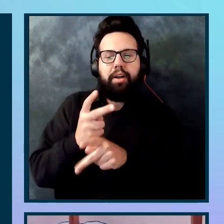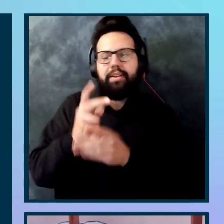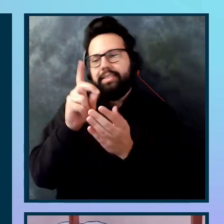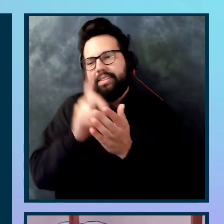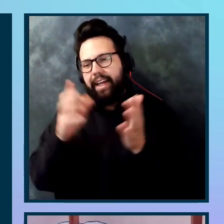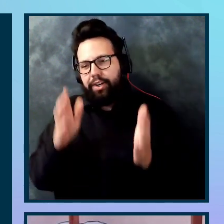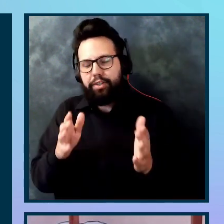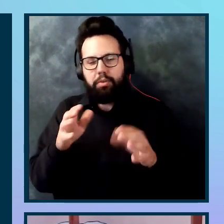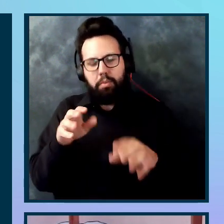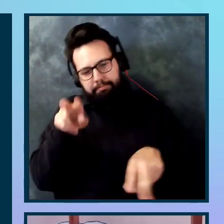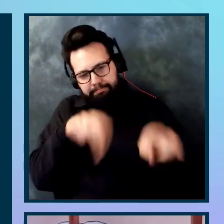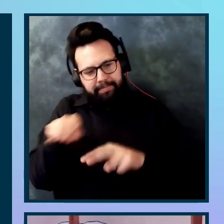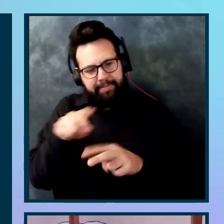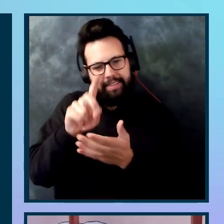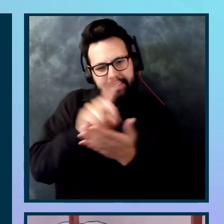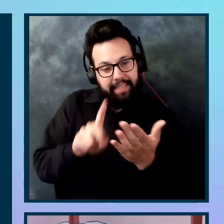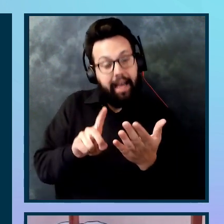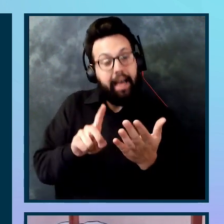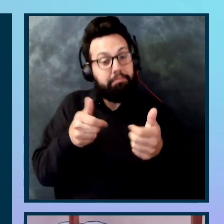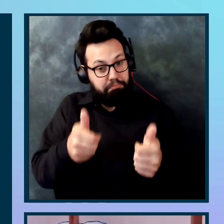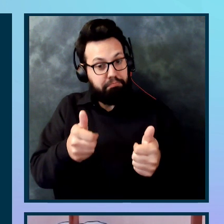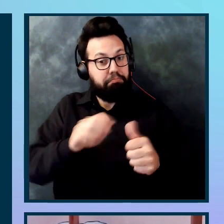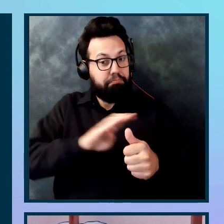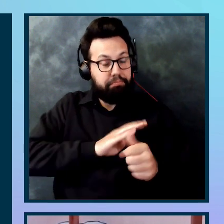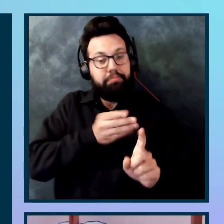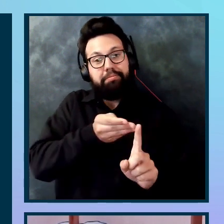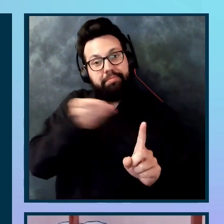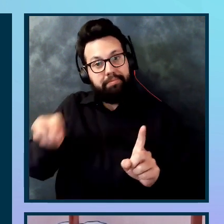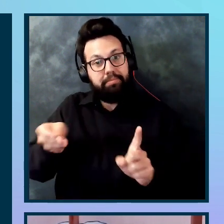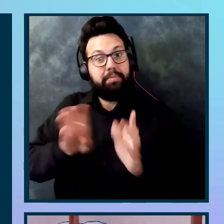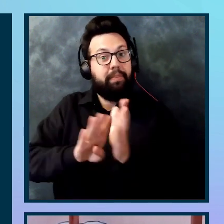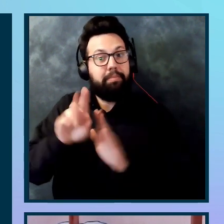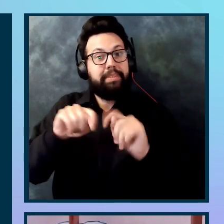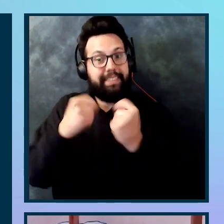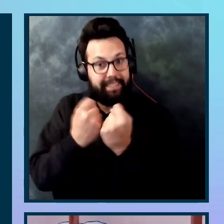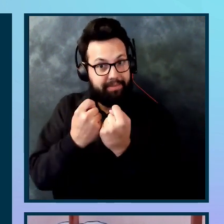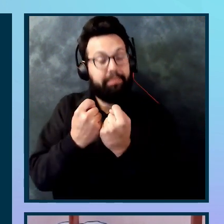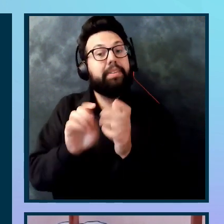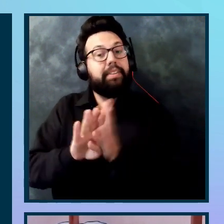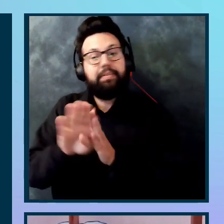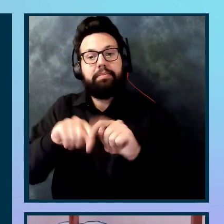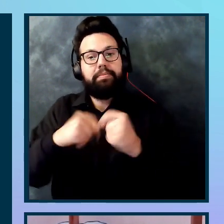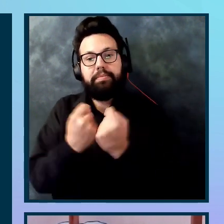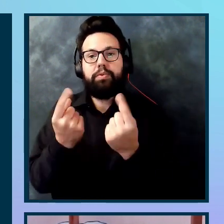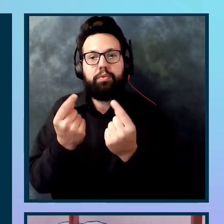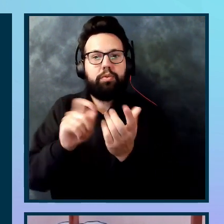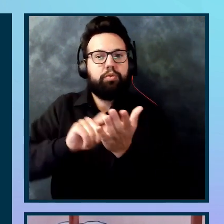That design would be created. It'd be passed off to the development team. Development team would write some stories to implement that design. They'd develop it. They'd test it.